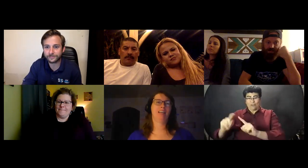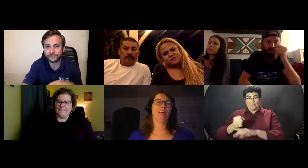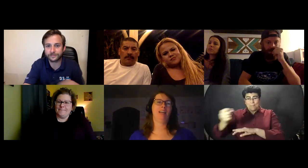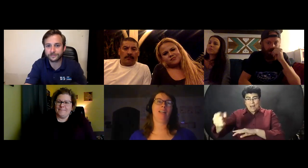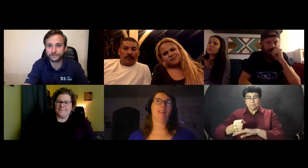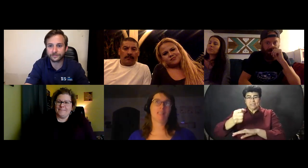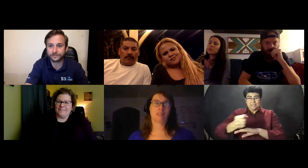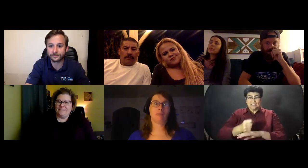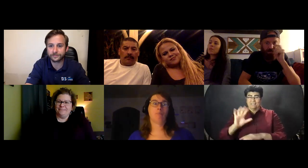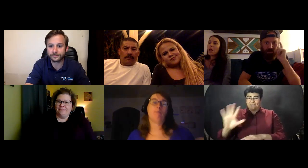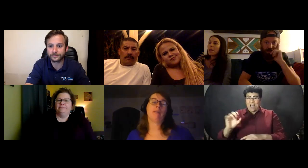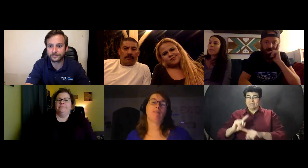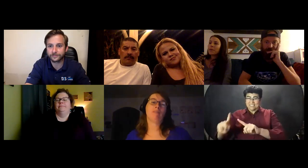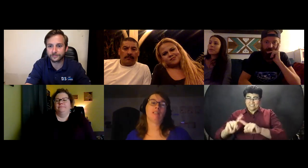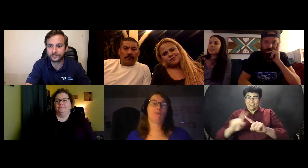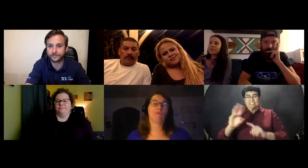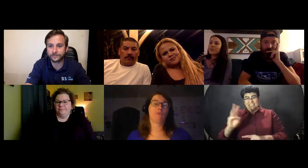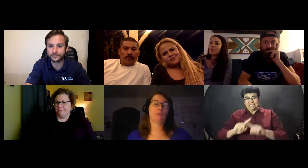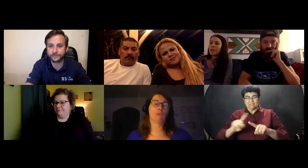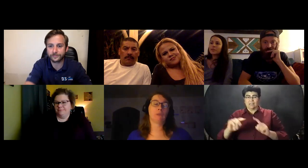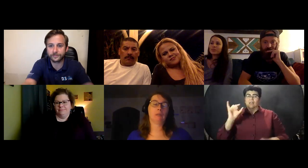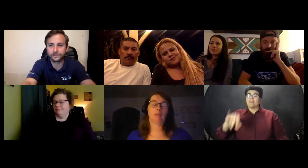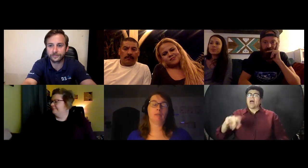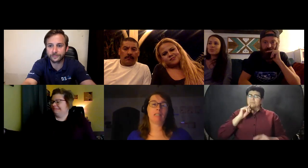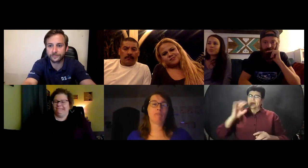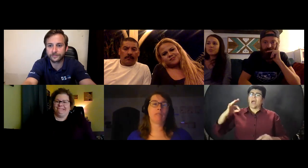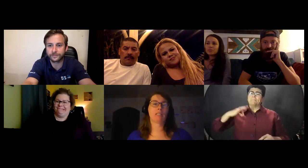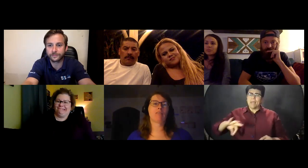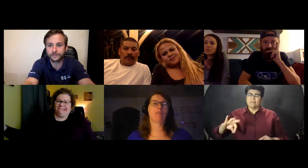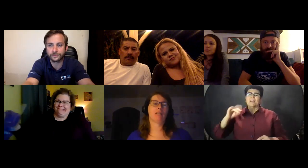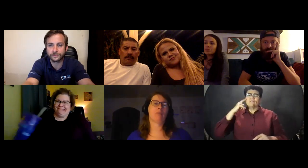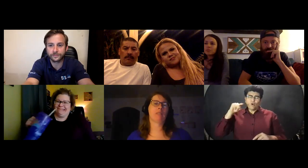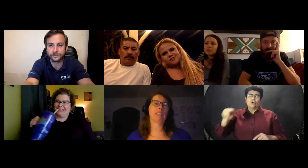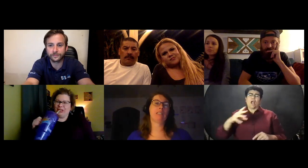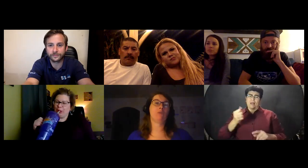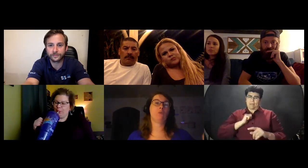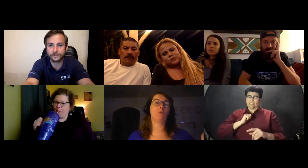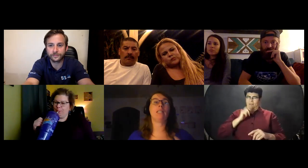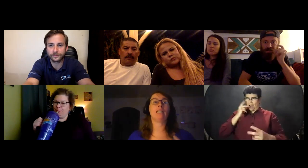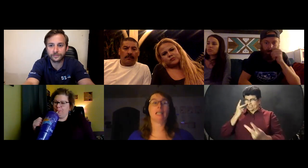and this has been a benefit for her and myself because i've been able to see